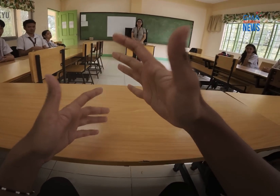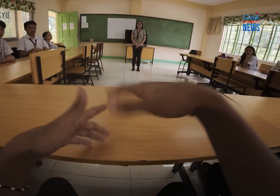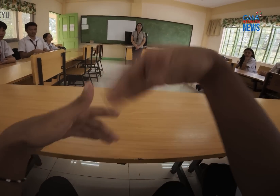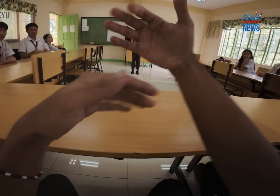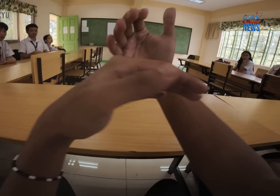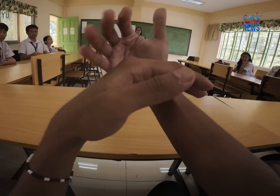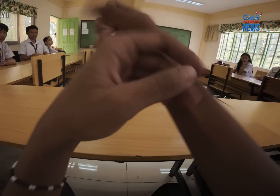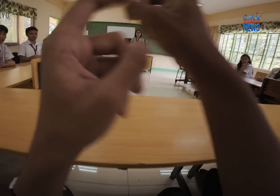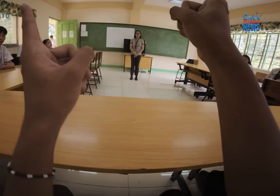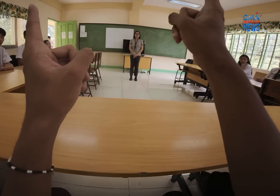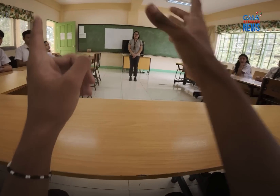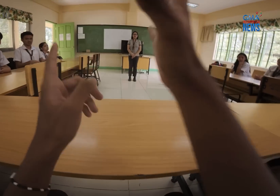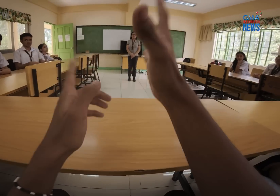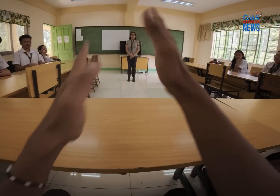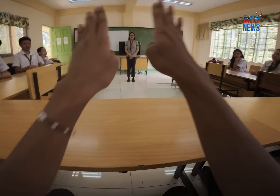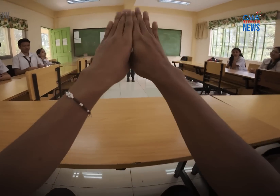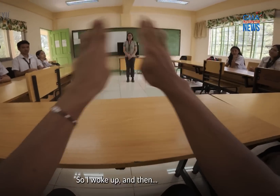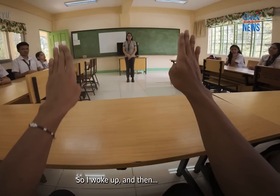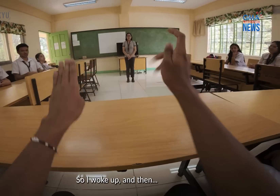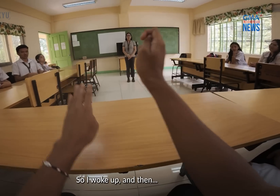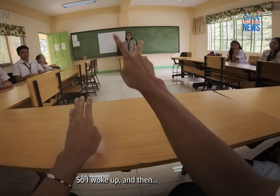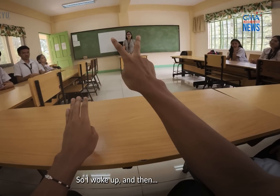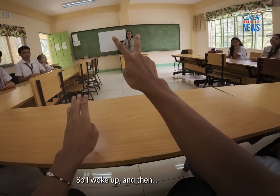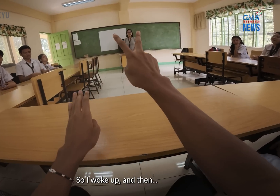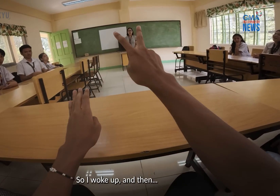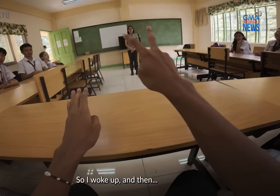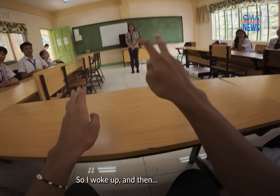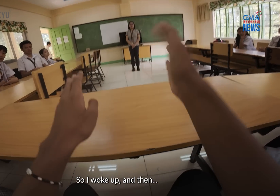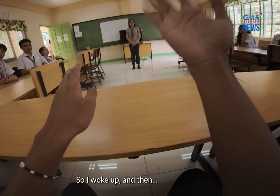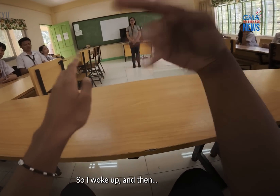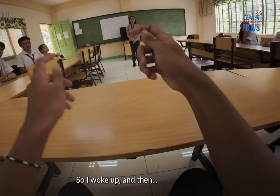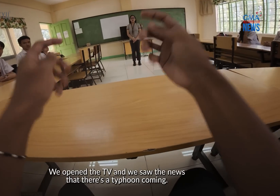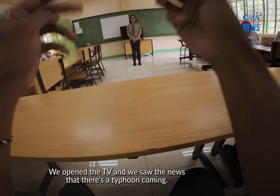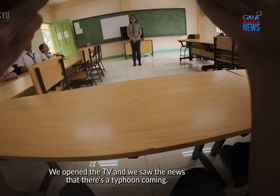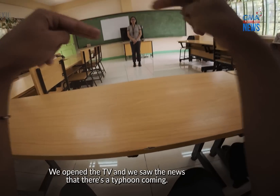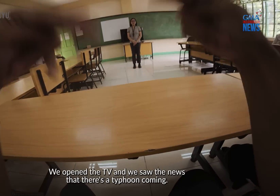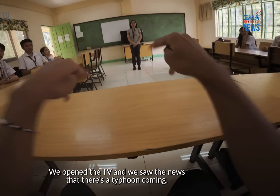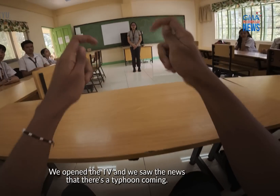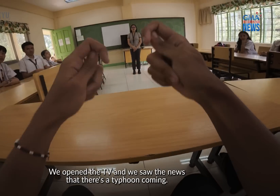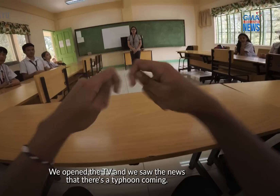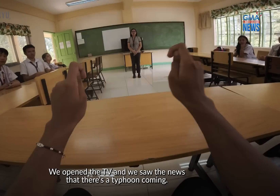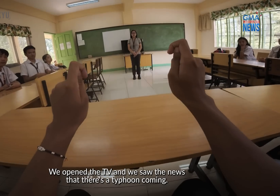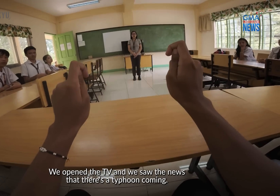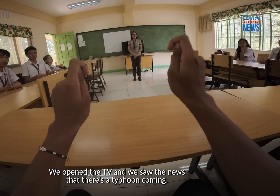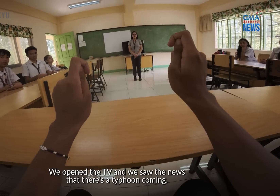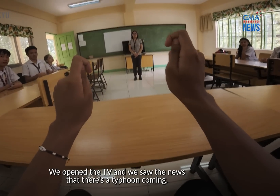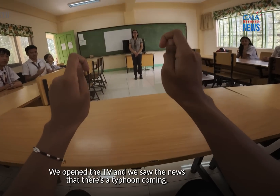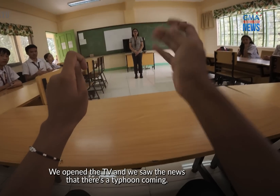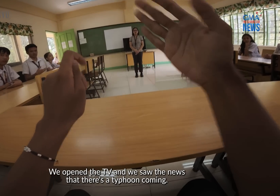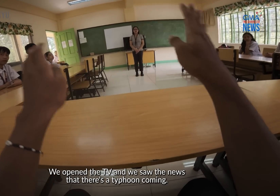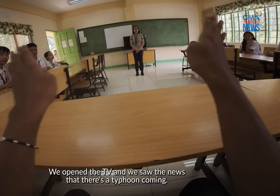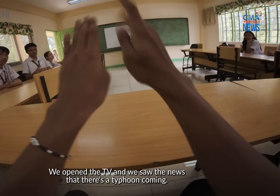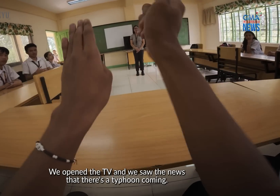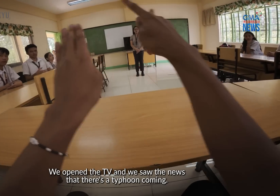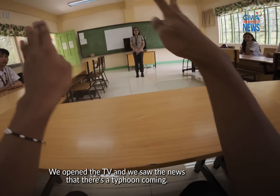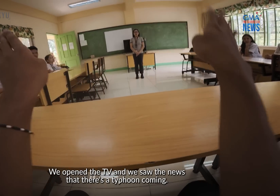[STUDENT] When I was asleep, my mother called me.